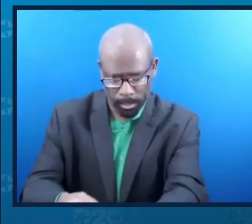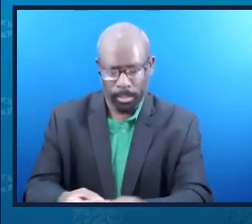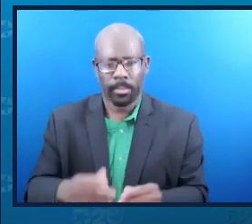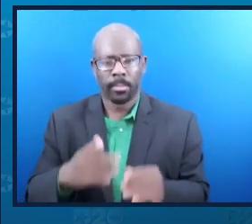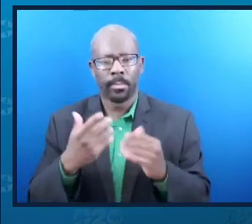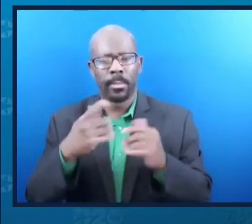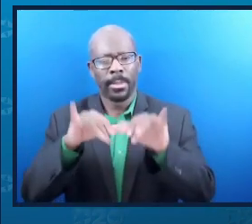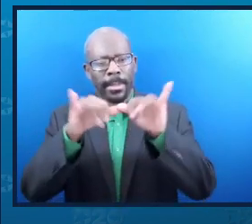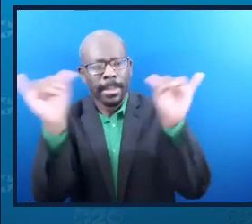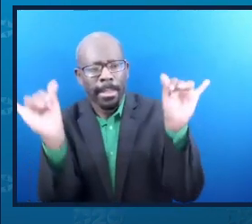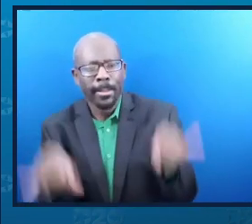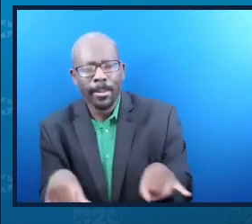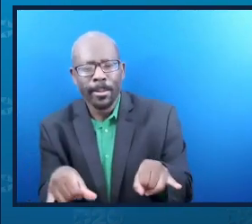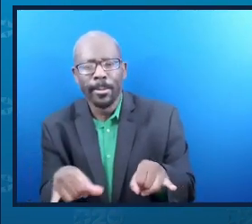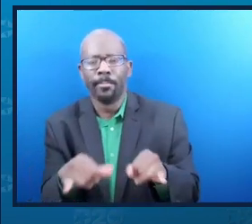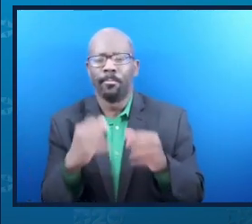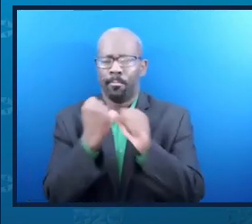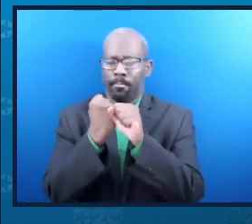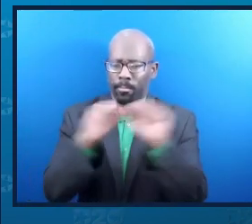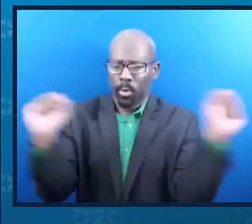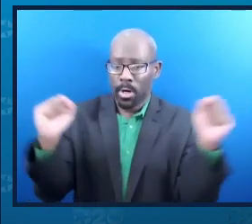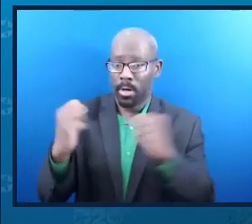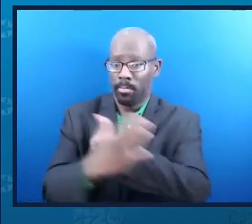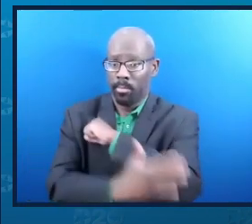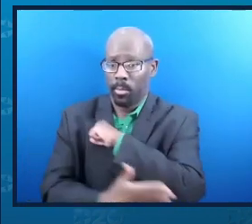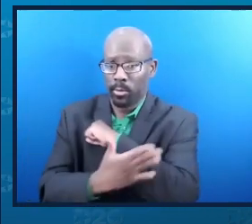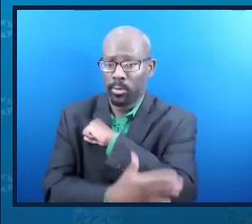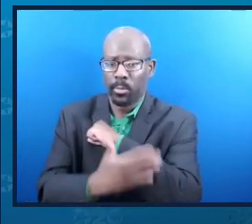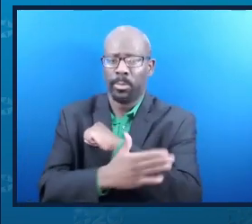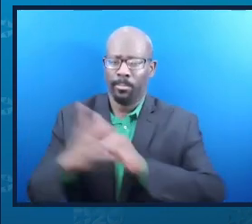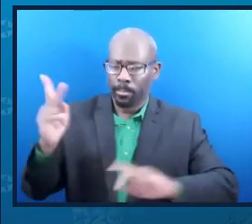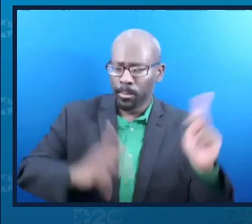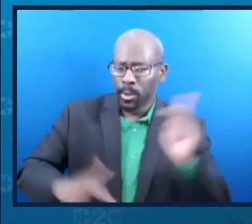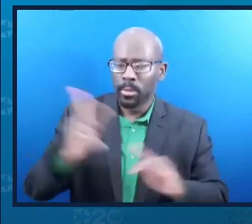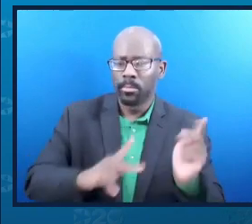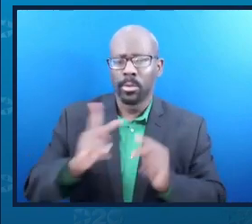WHICH WE COULD BETTER REALIZE